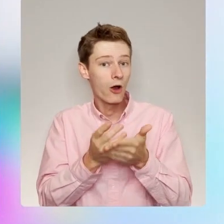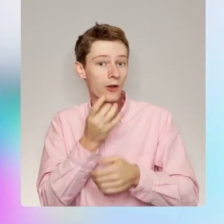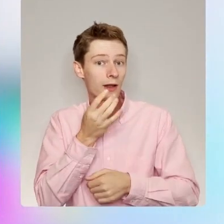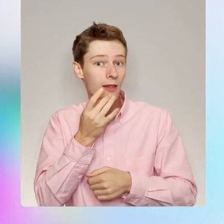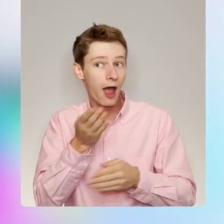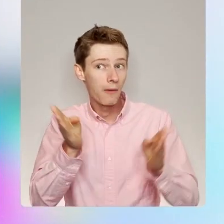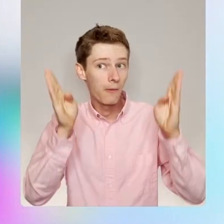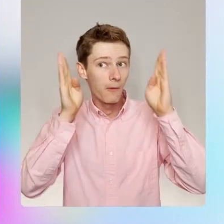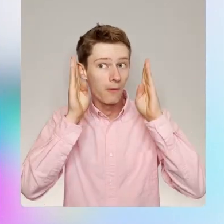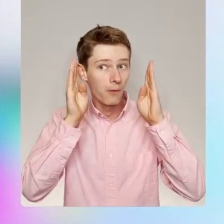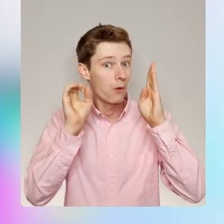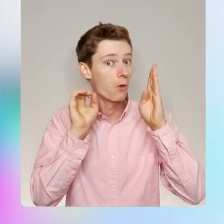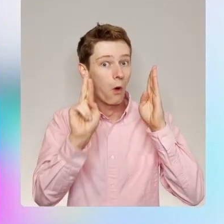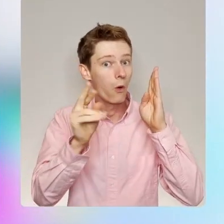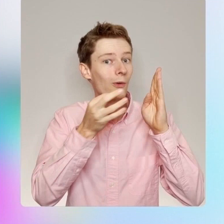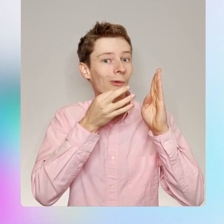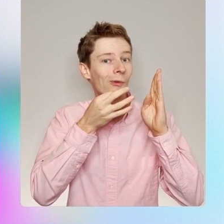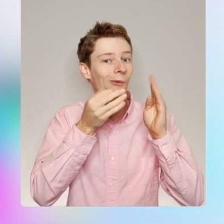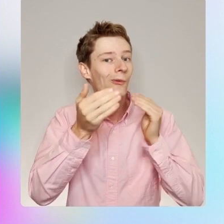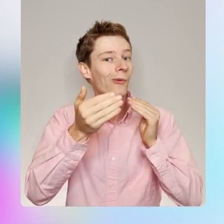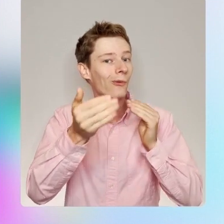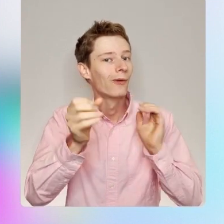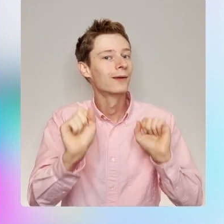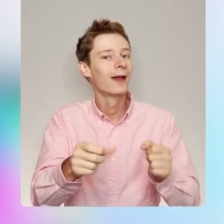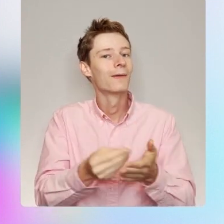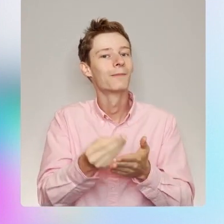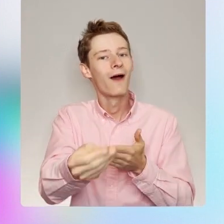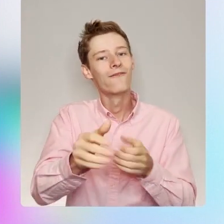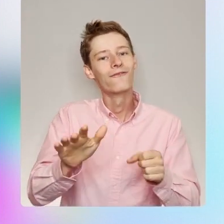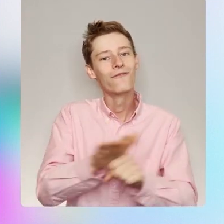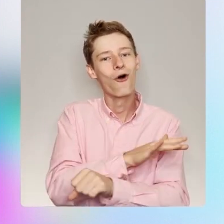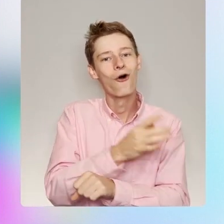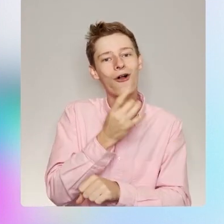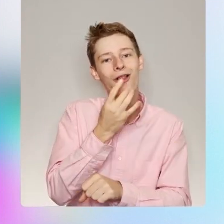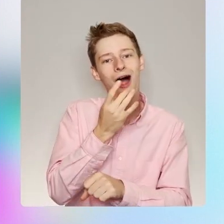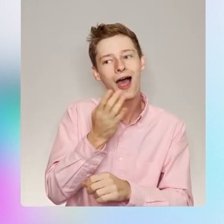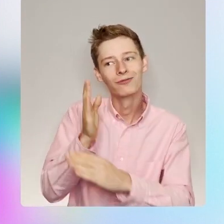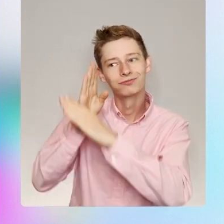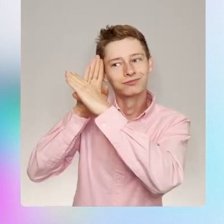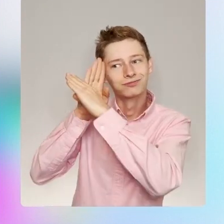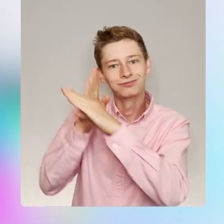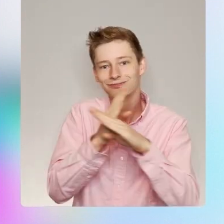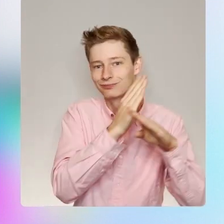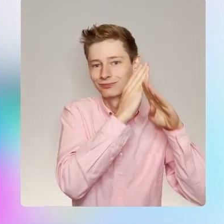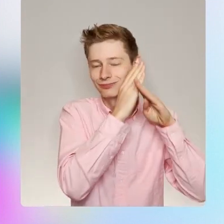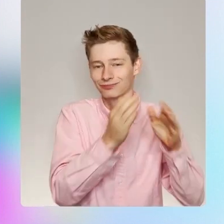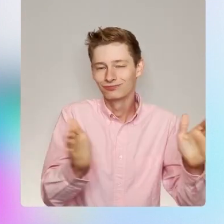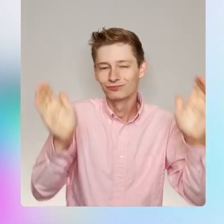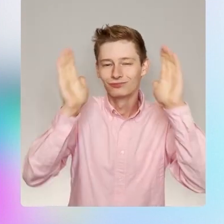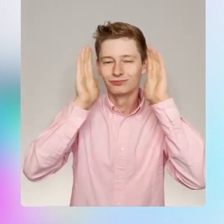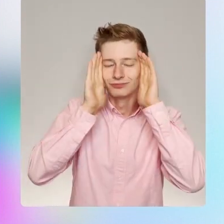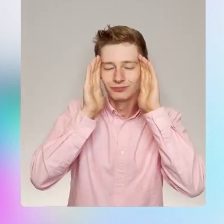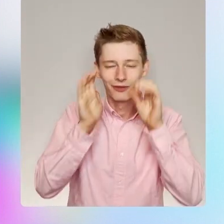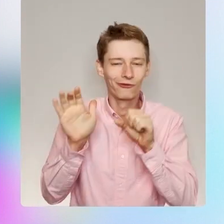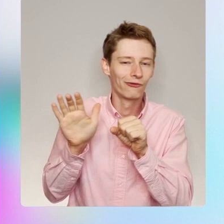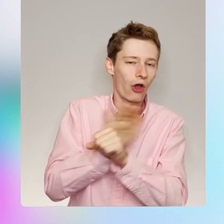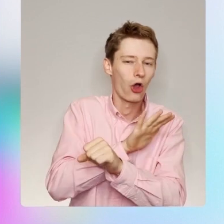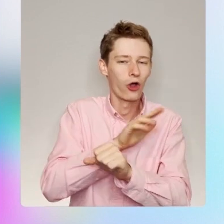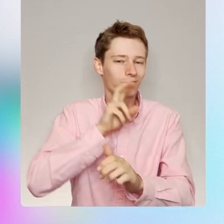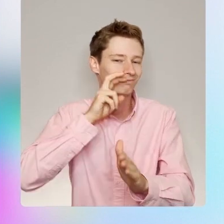or in the near future purchase full light blockers for a completely immersed experience. This comfort and flexibility